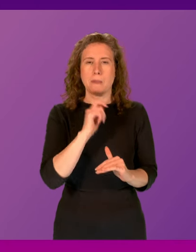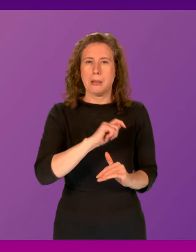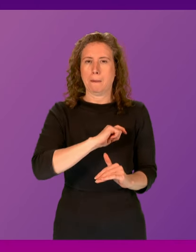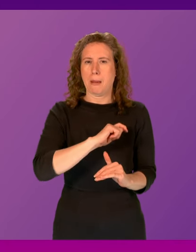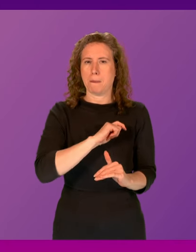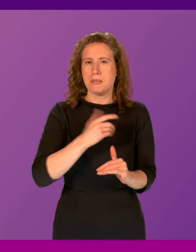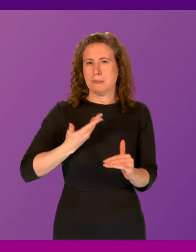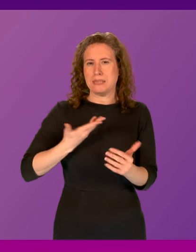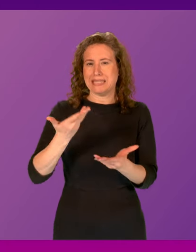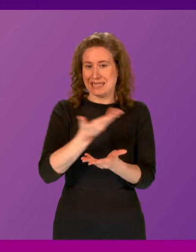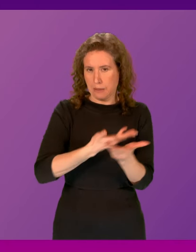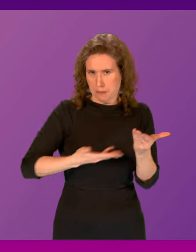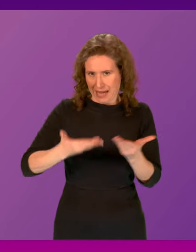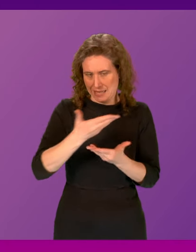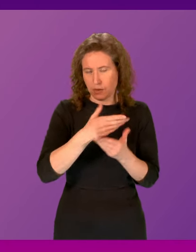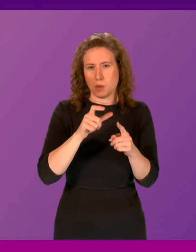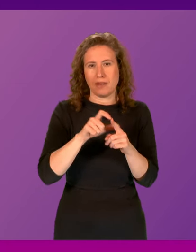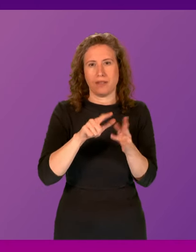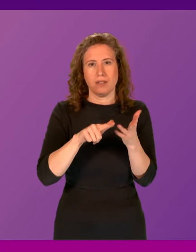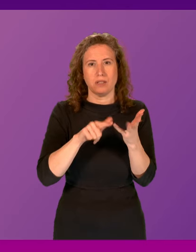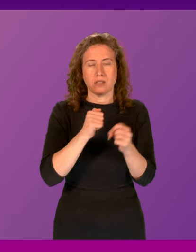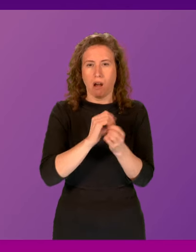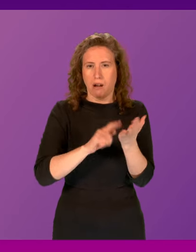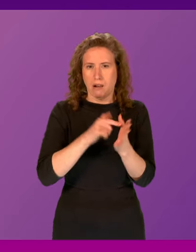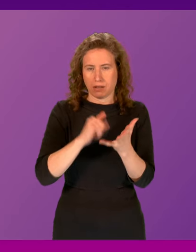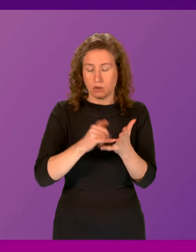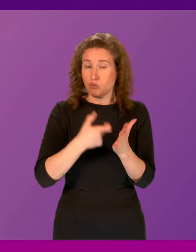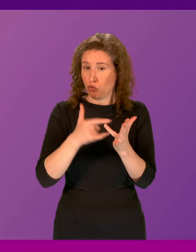business debate in the name of Douglas Ross. There will be a short suspension